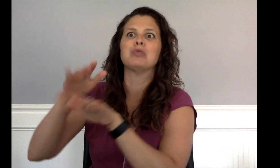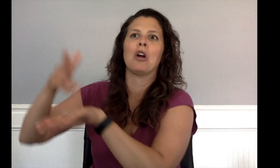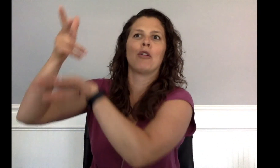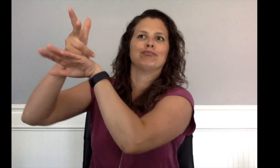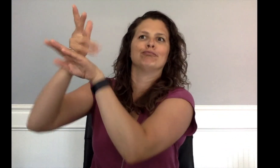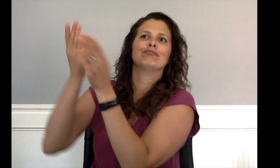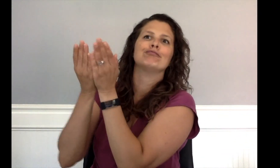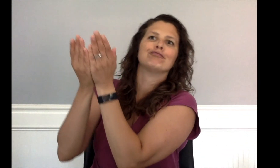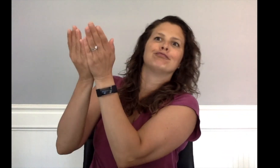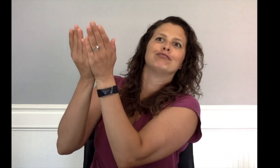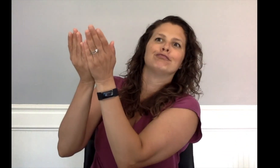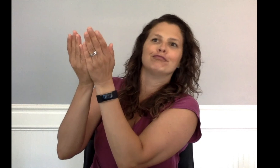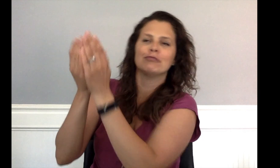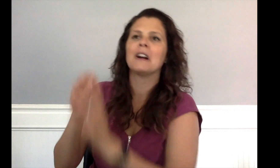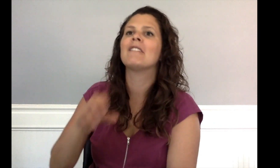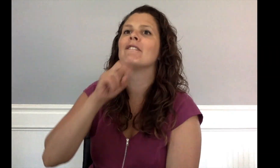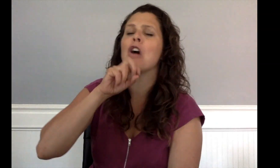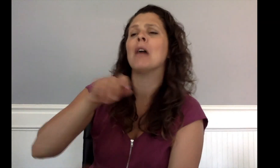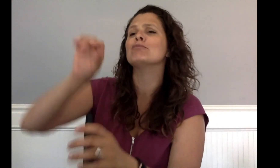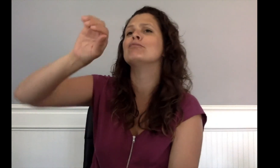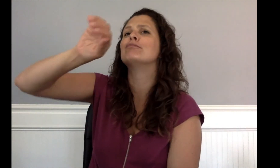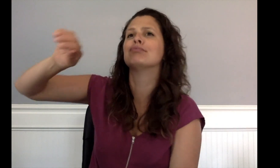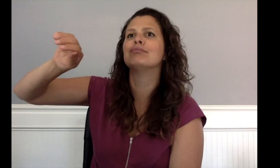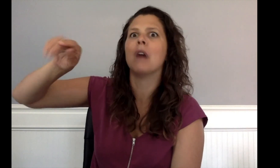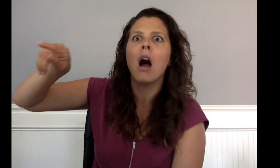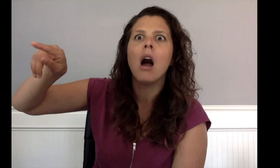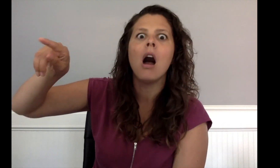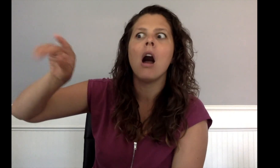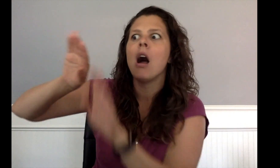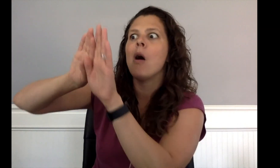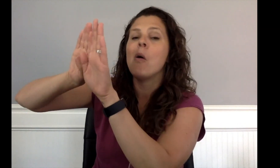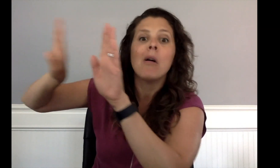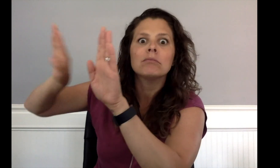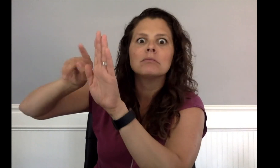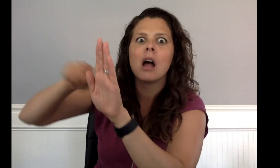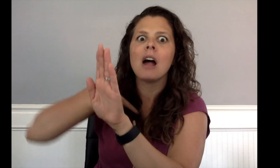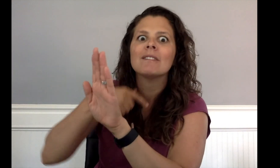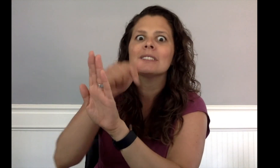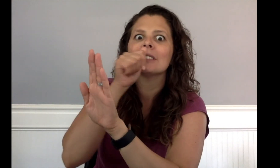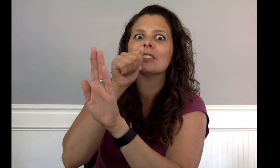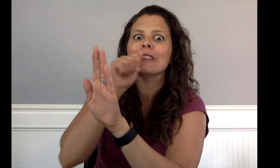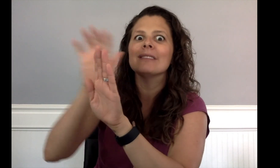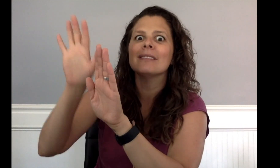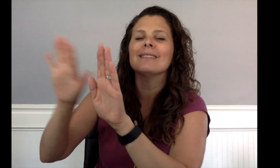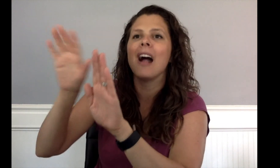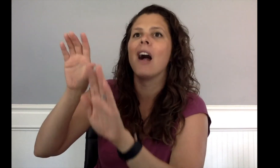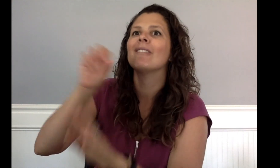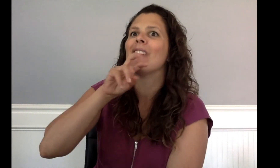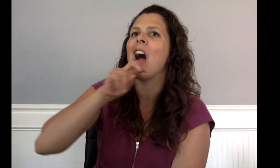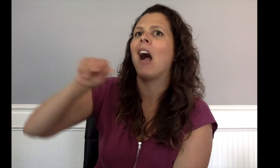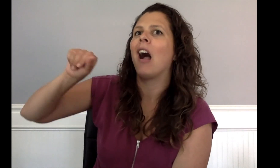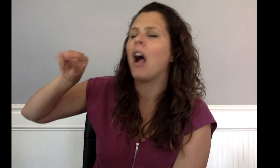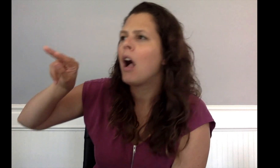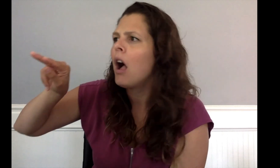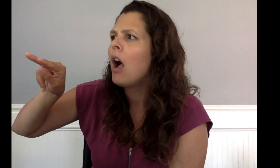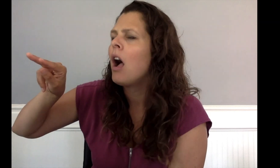had a small handle. Frog moved it to the right. A panel